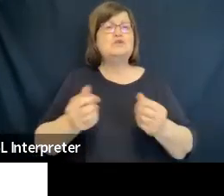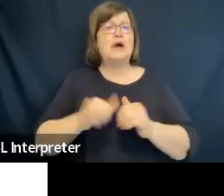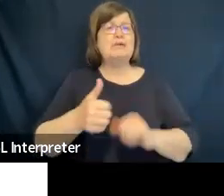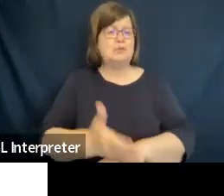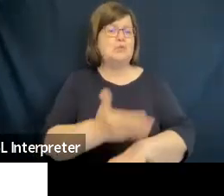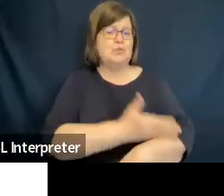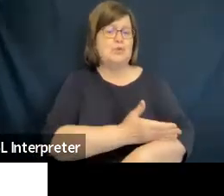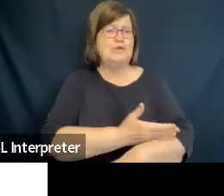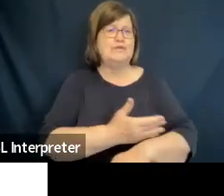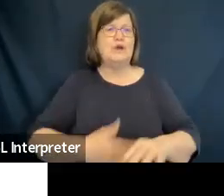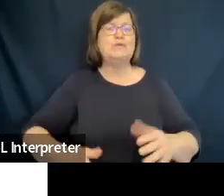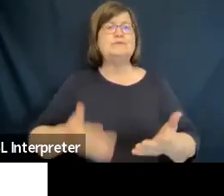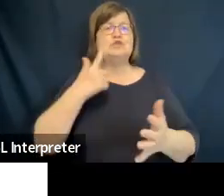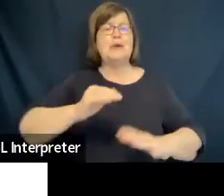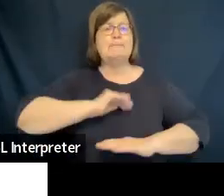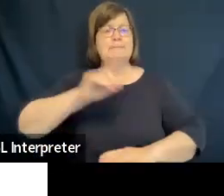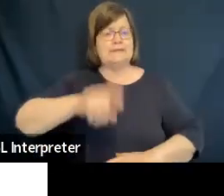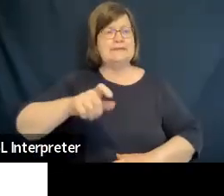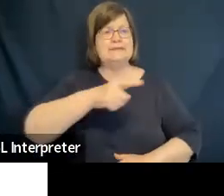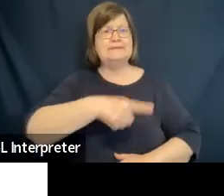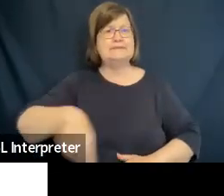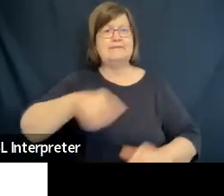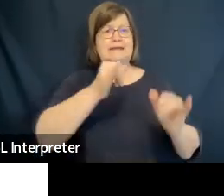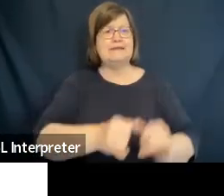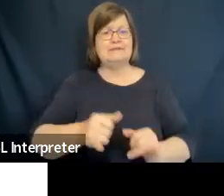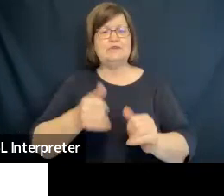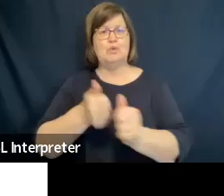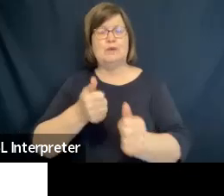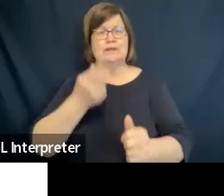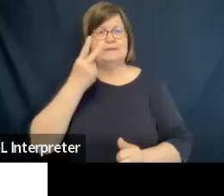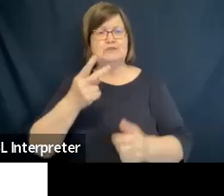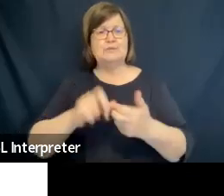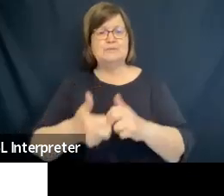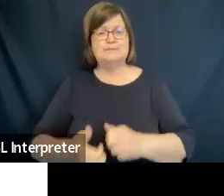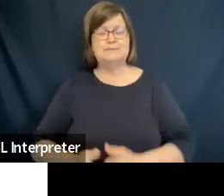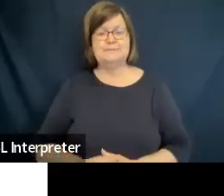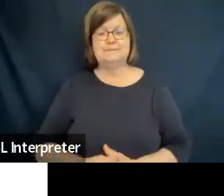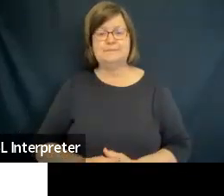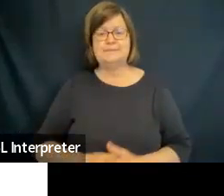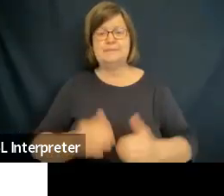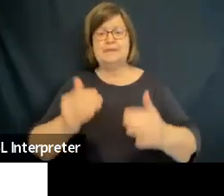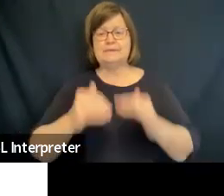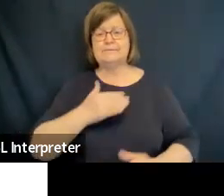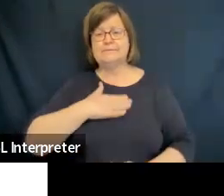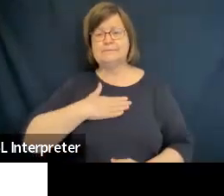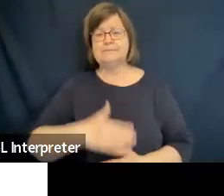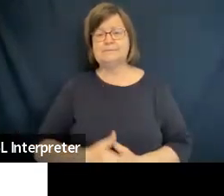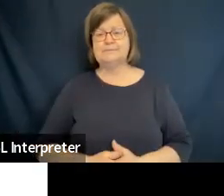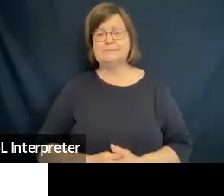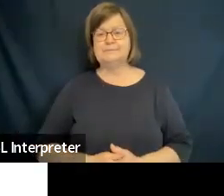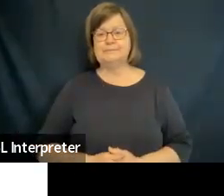overall to better meet the needs of individuals with visual impairments. Next slide, please.